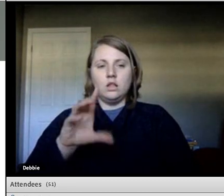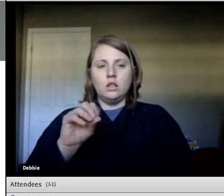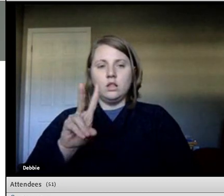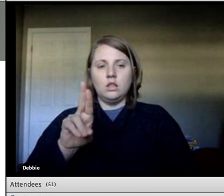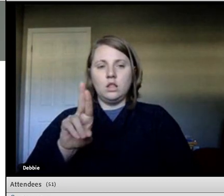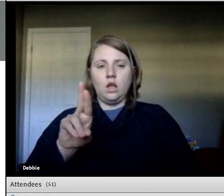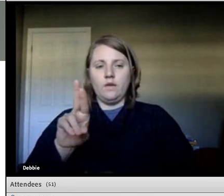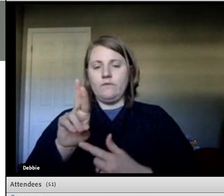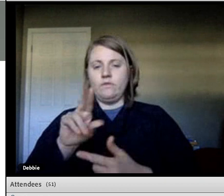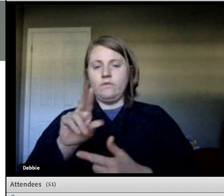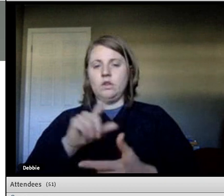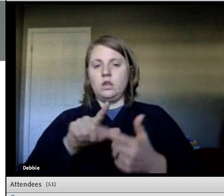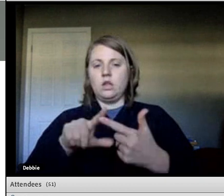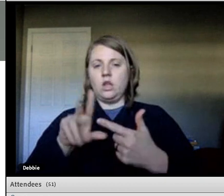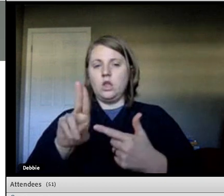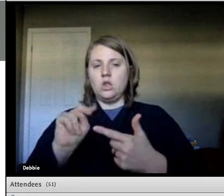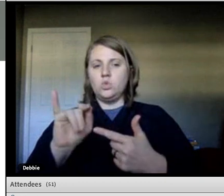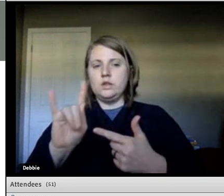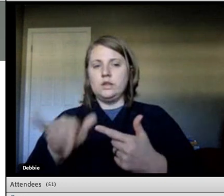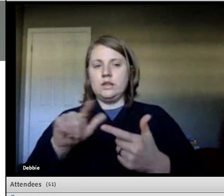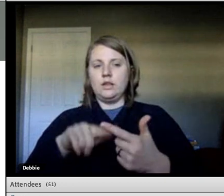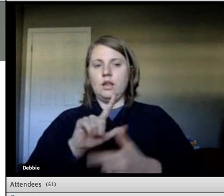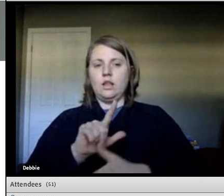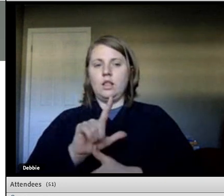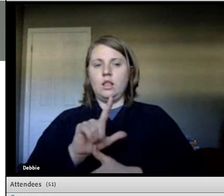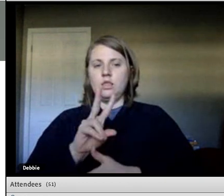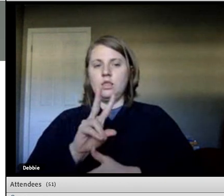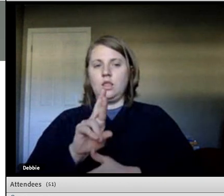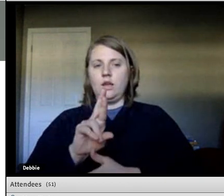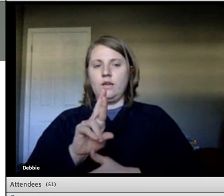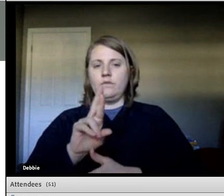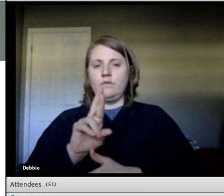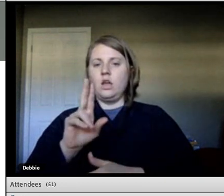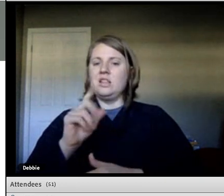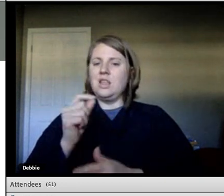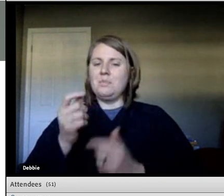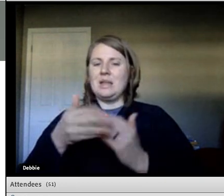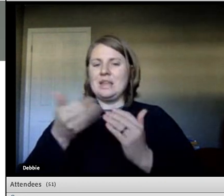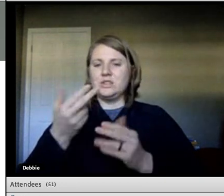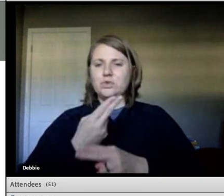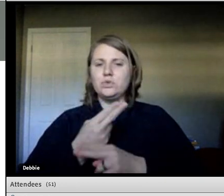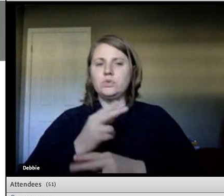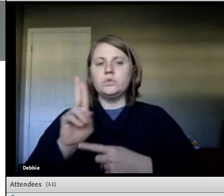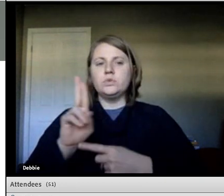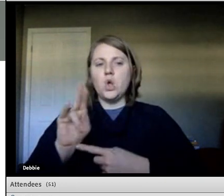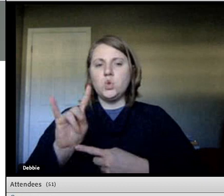Unity can help you create some really amazing content. Unity, however, you remember we talked